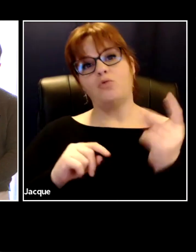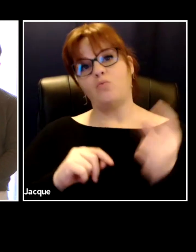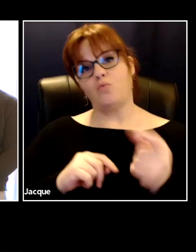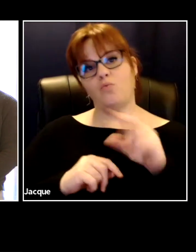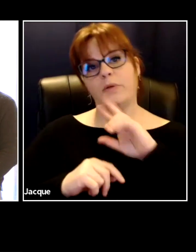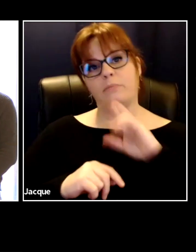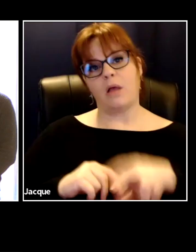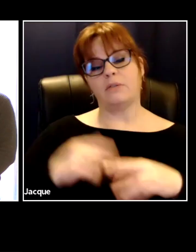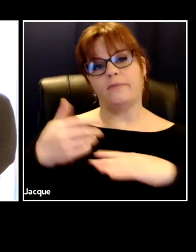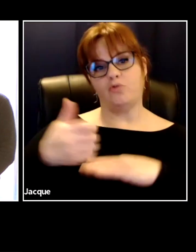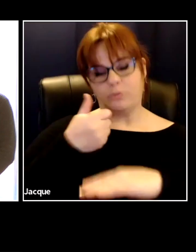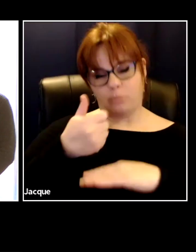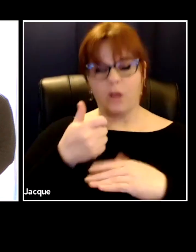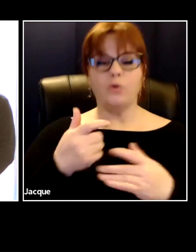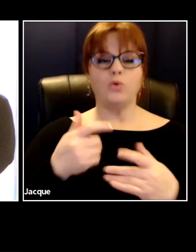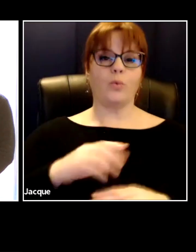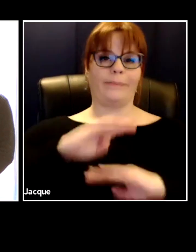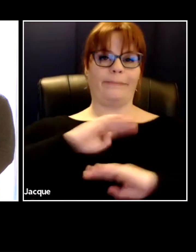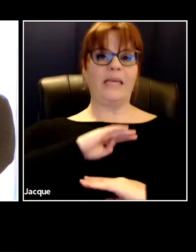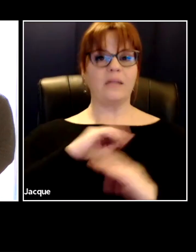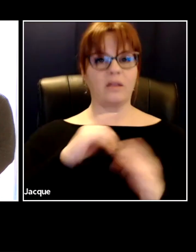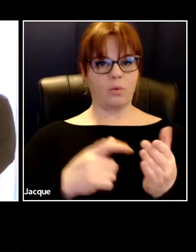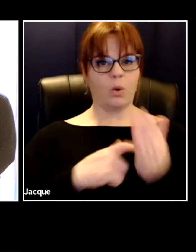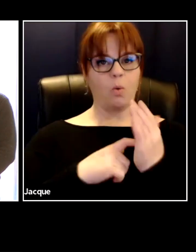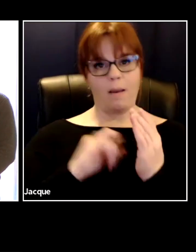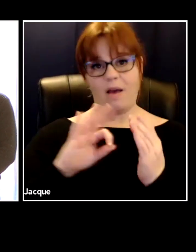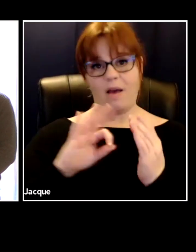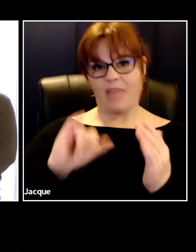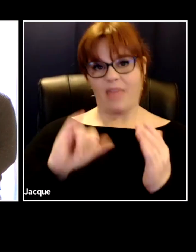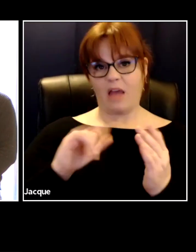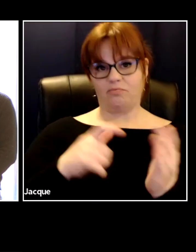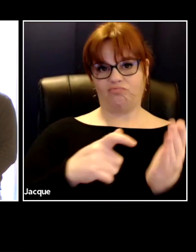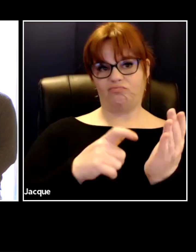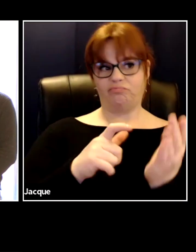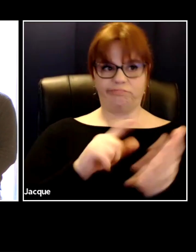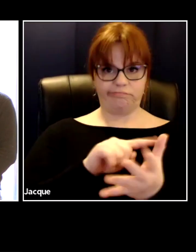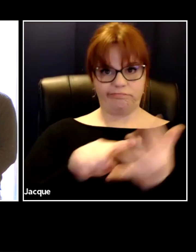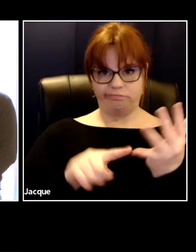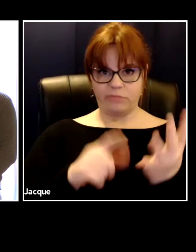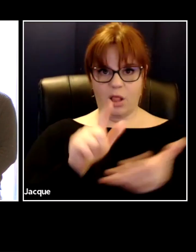order to meet the requirements um of that proviso. Um, so that's some of the context